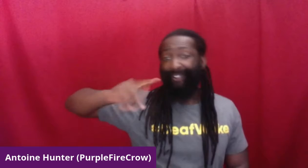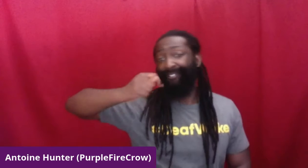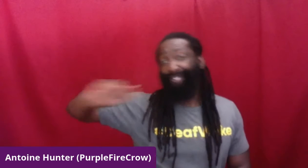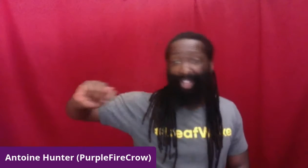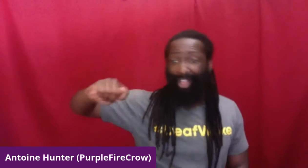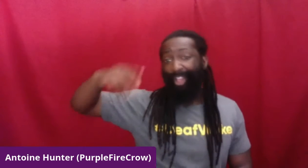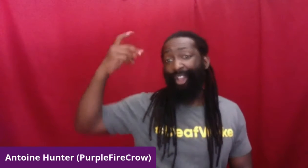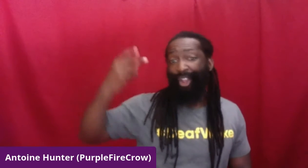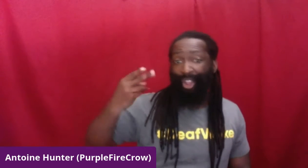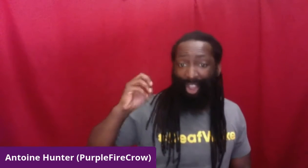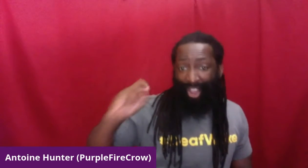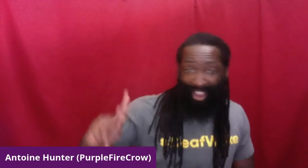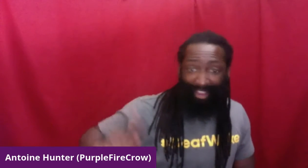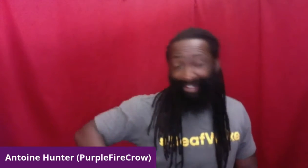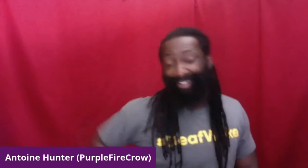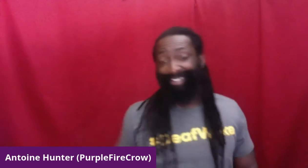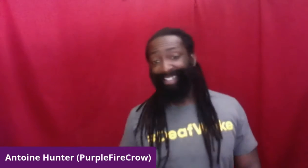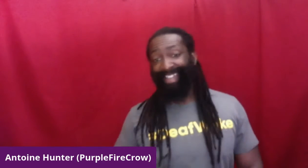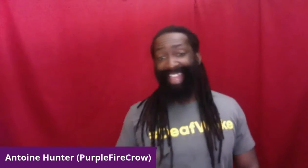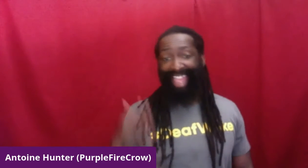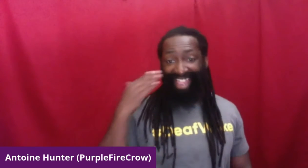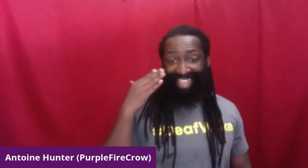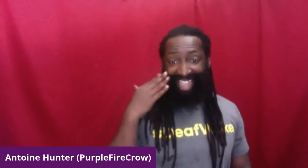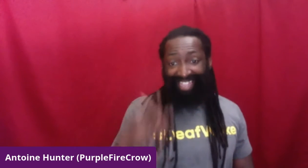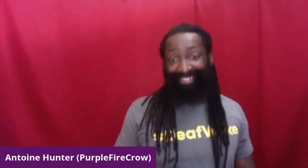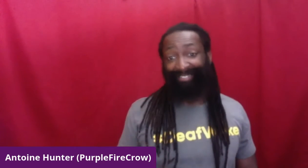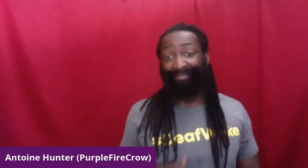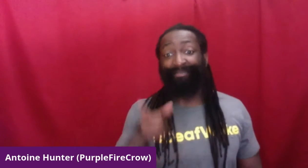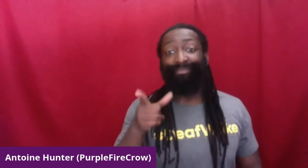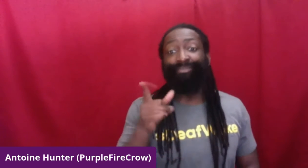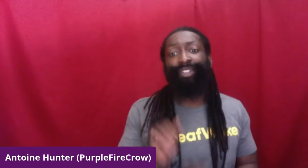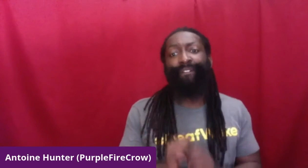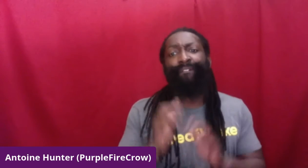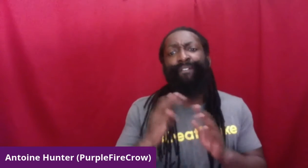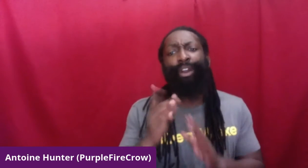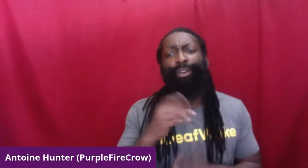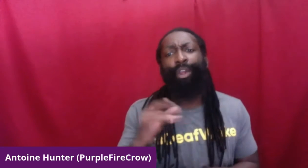Lindsay is the founder and curator of the Ikouii,